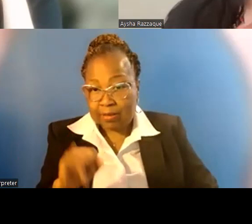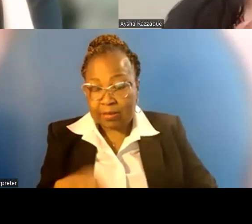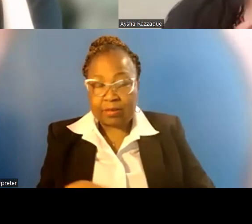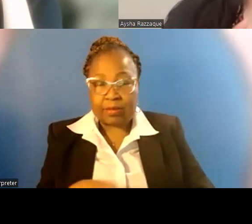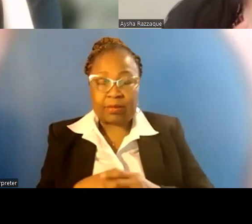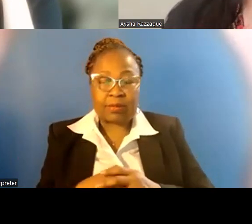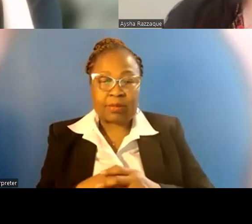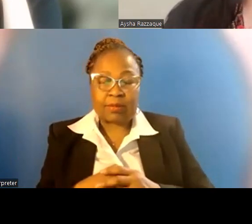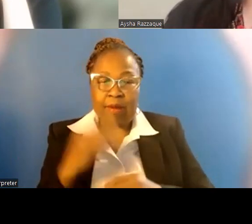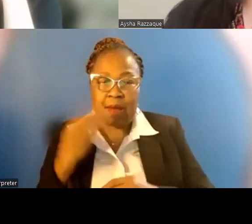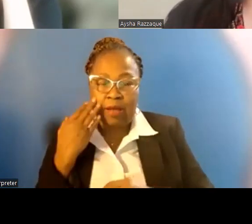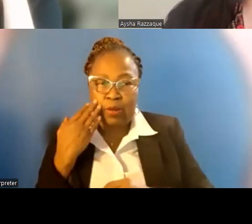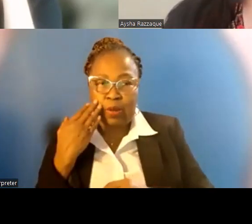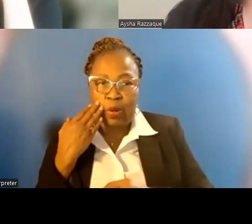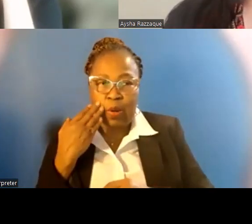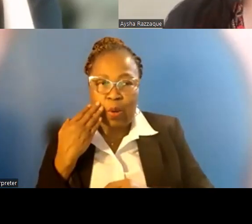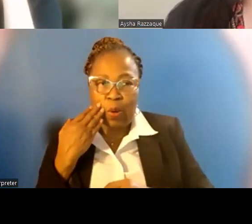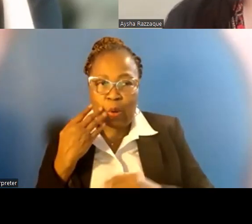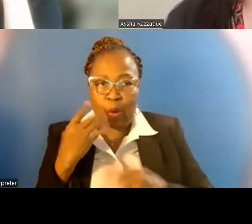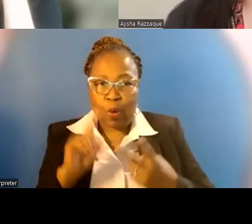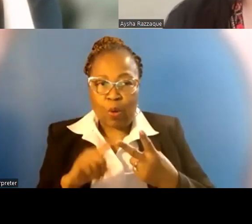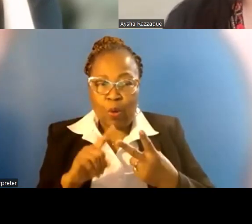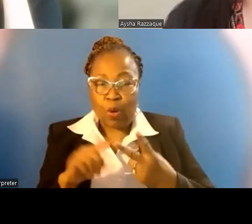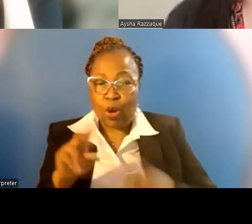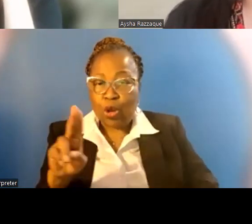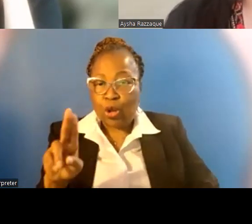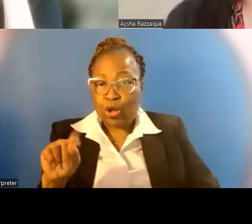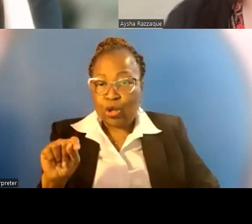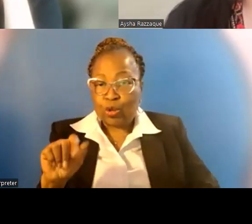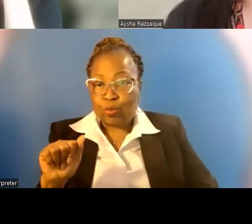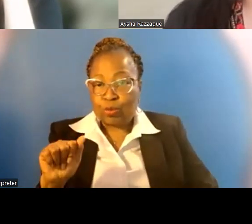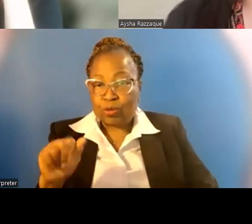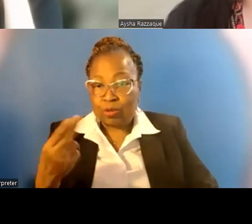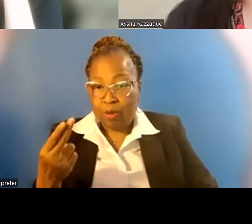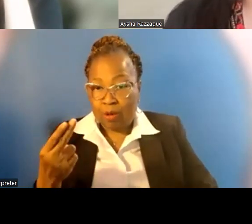I know of one in Utah and some in California